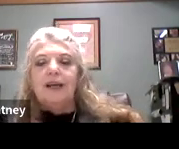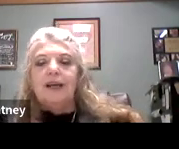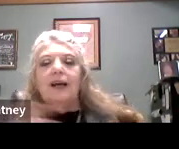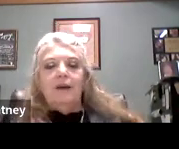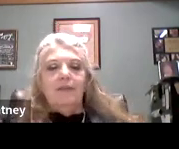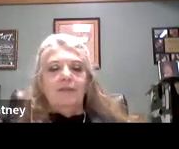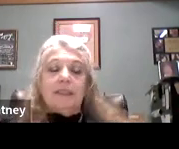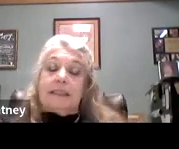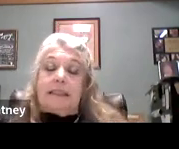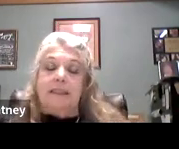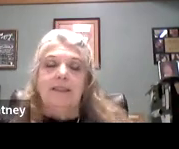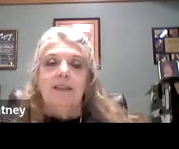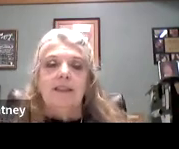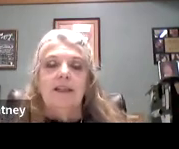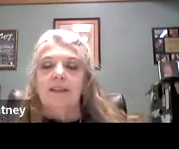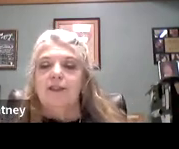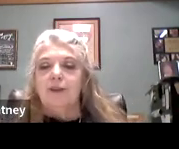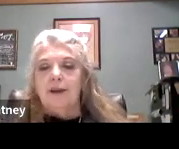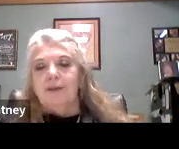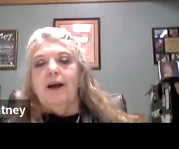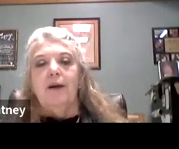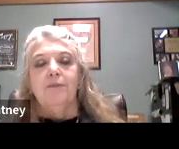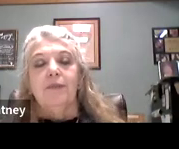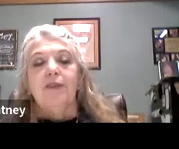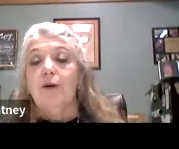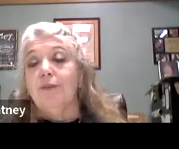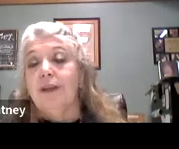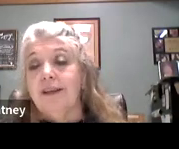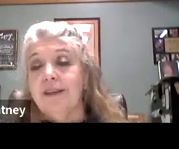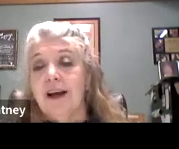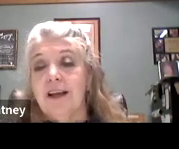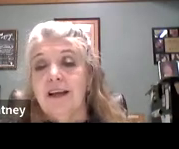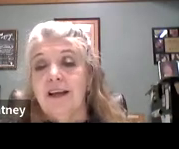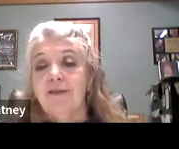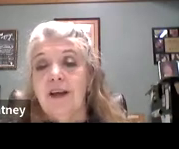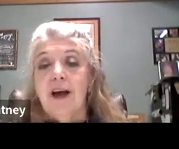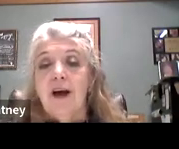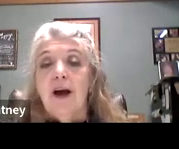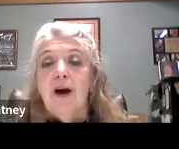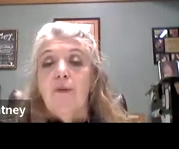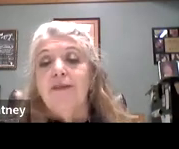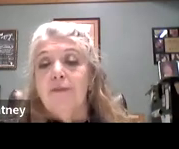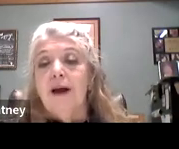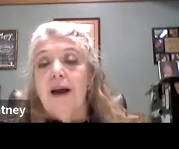So anyway, sorry about that.